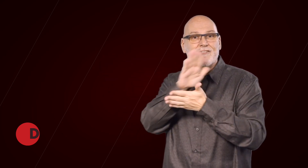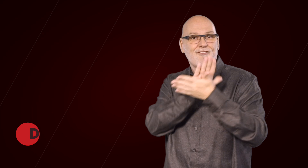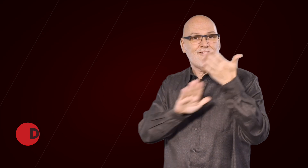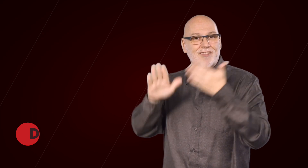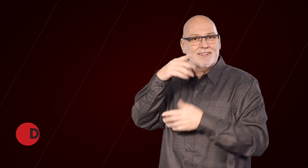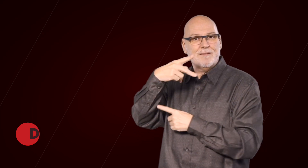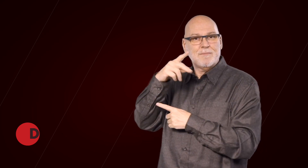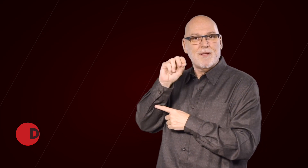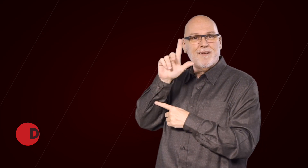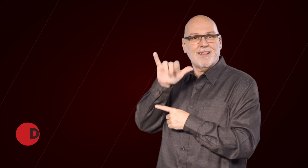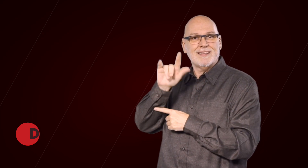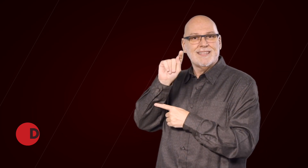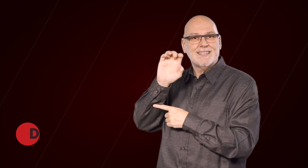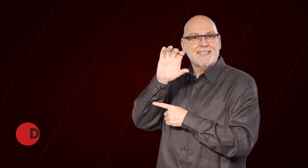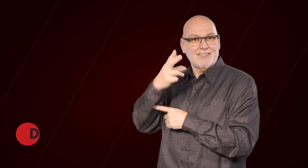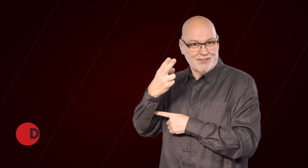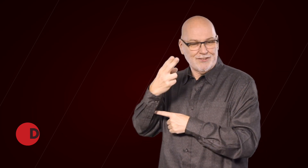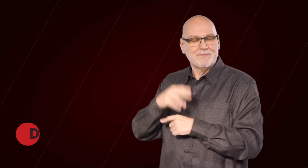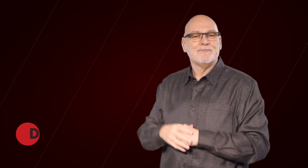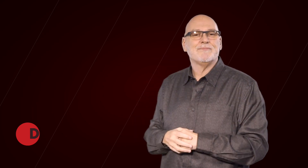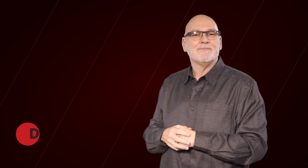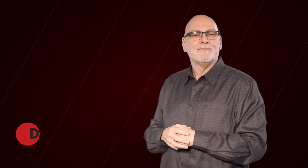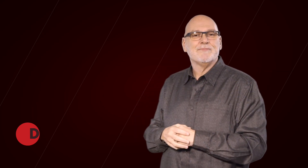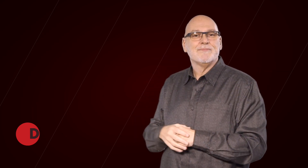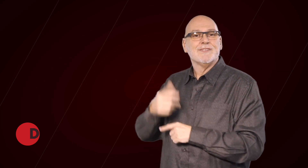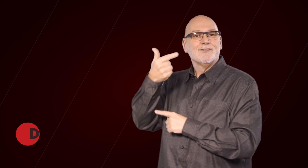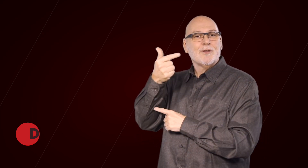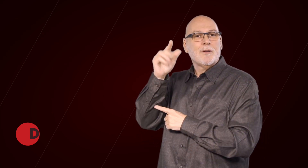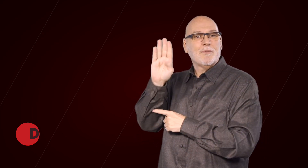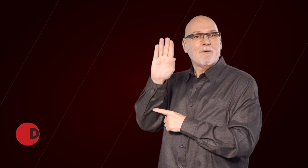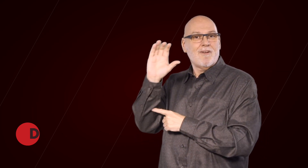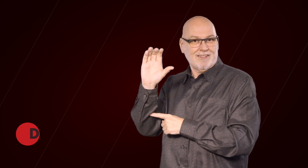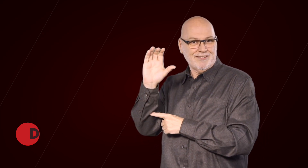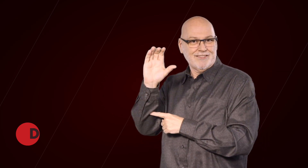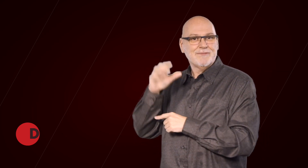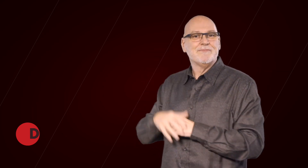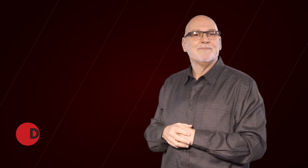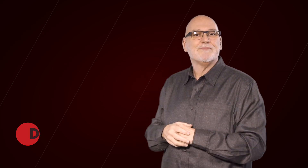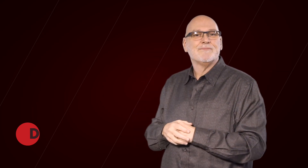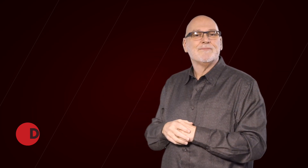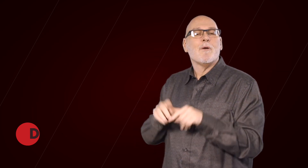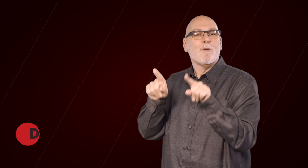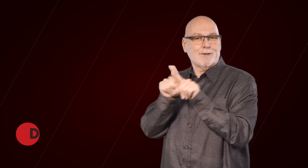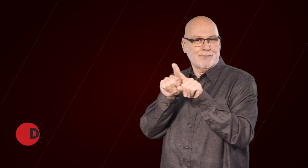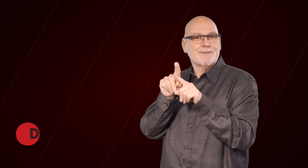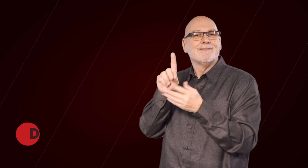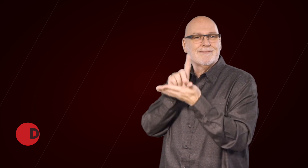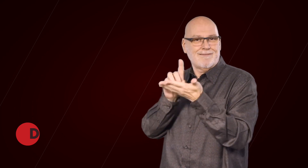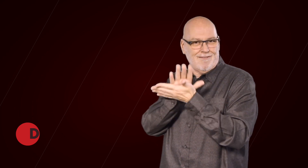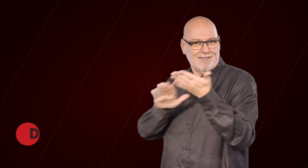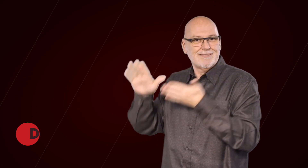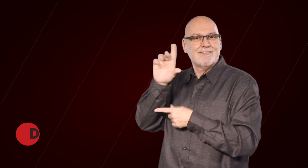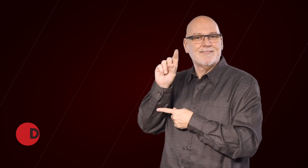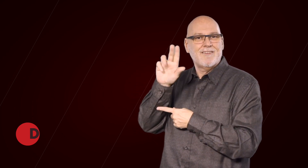George Brown College, and Douglas College participated